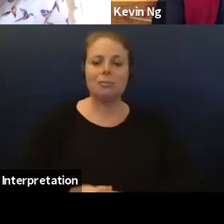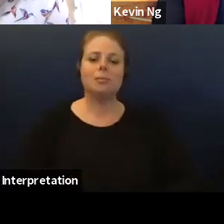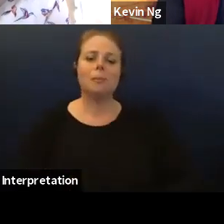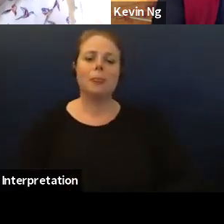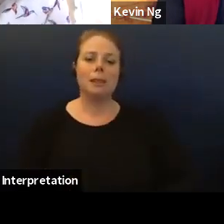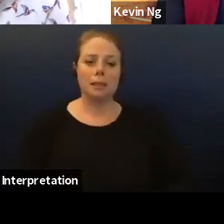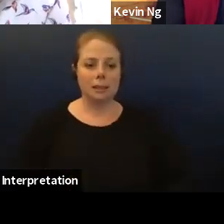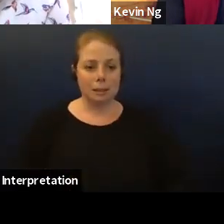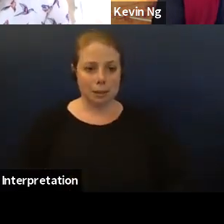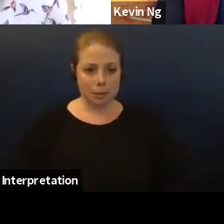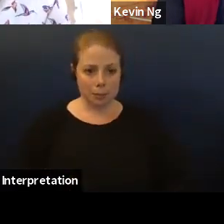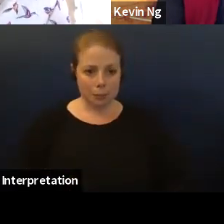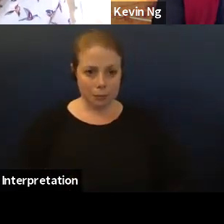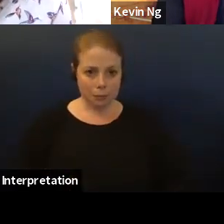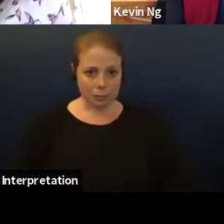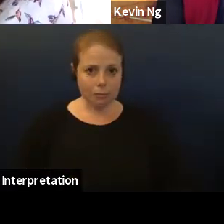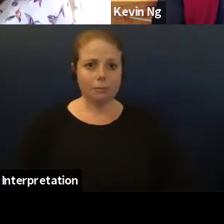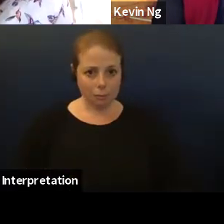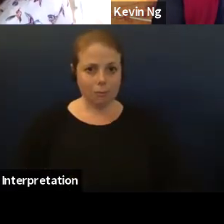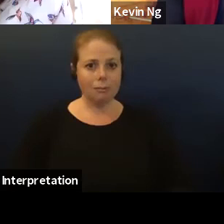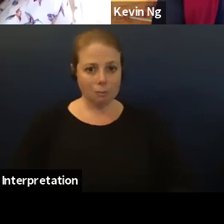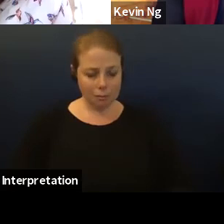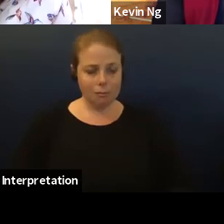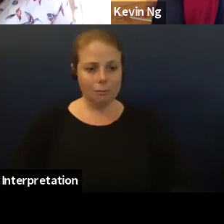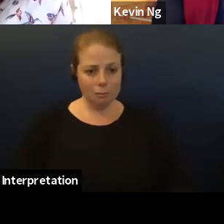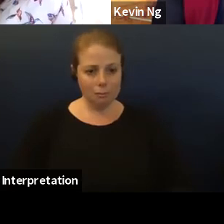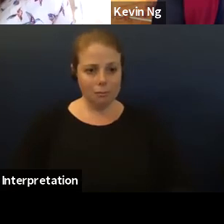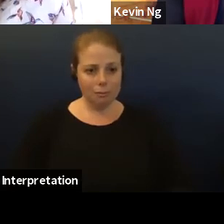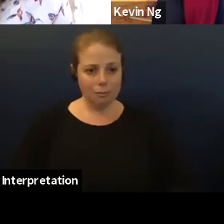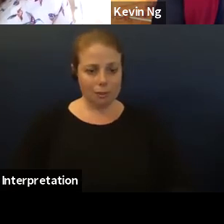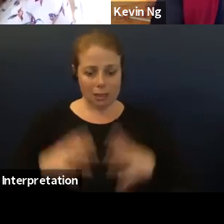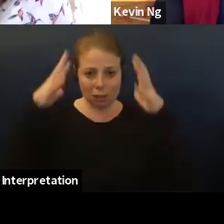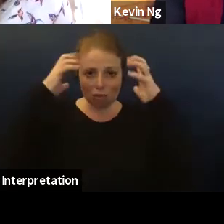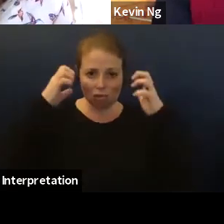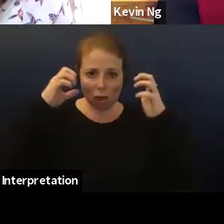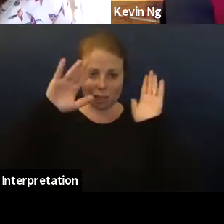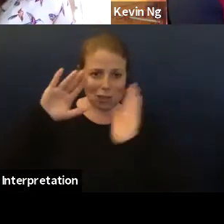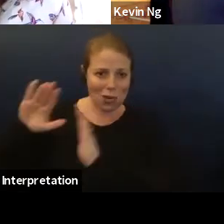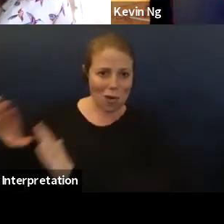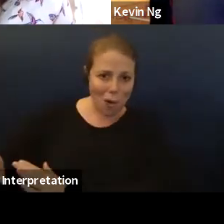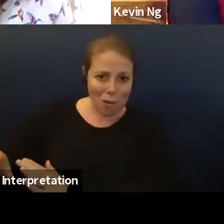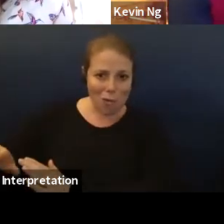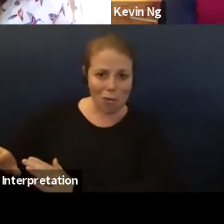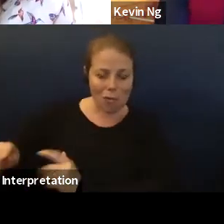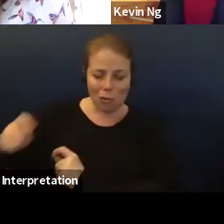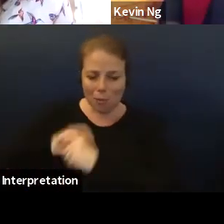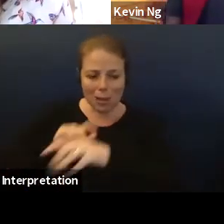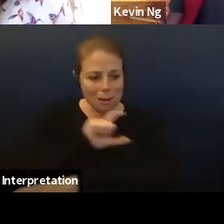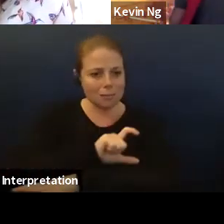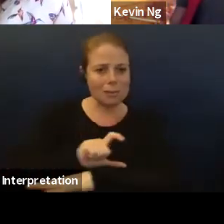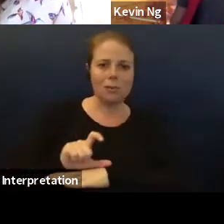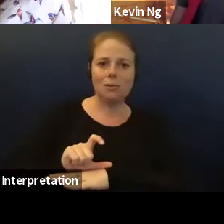yeah, just the removal of stress and the confidence to be in the pool of applications again